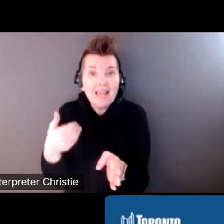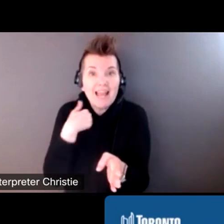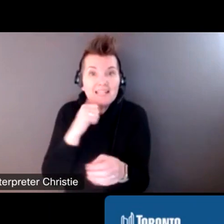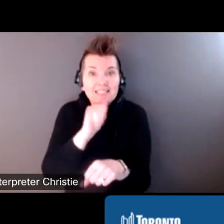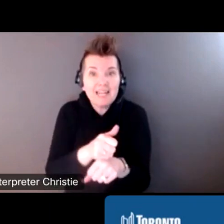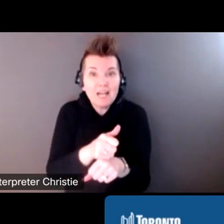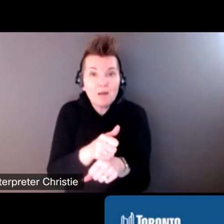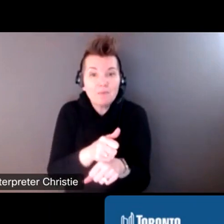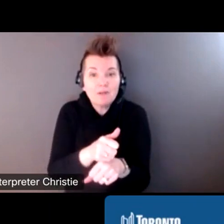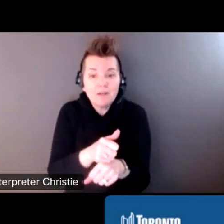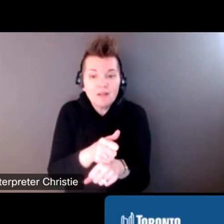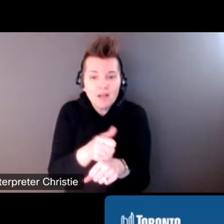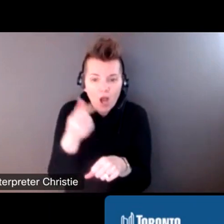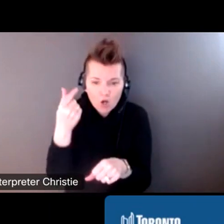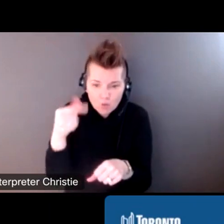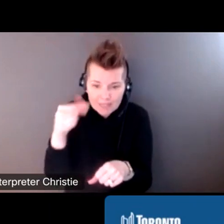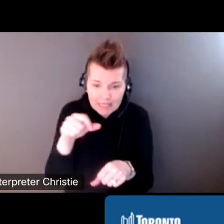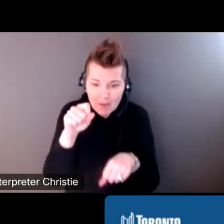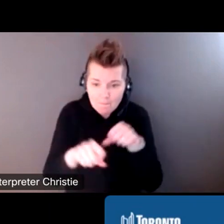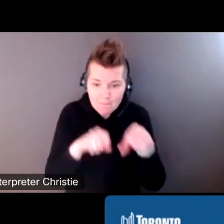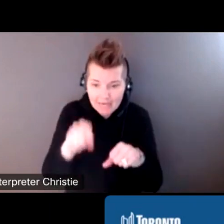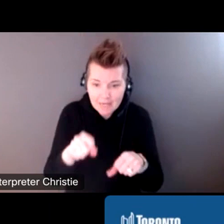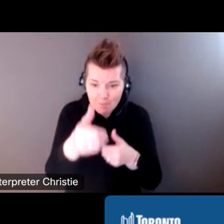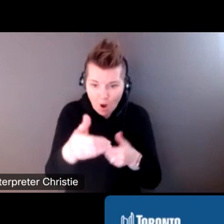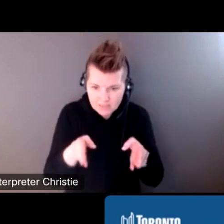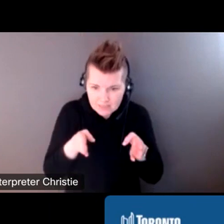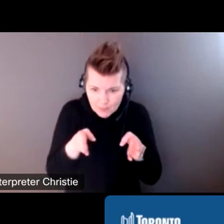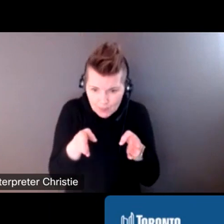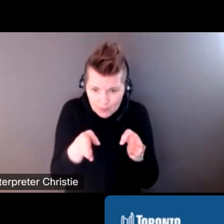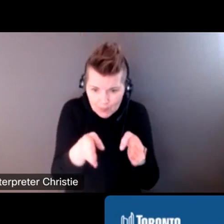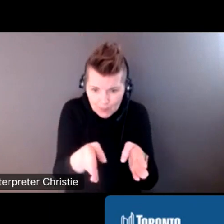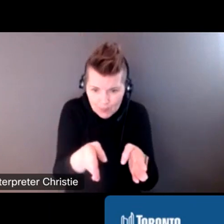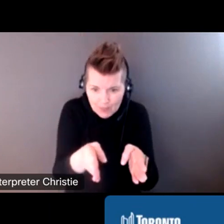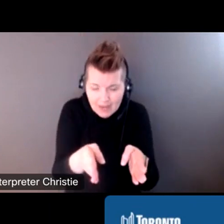established in front of the queue of vehicles and then having a leading bike interval, so